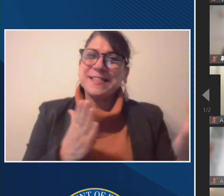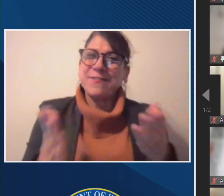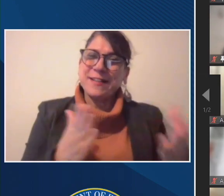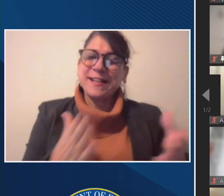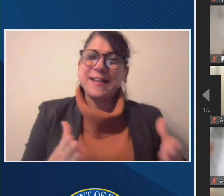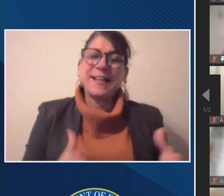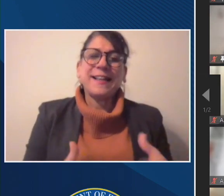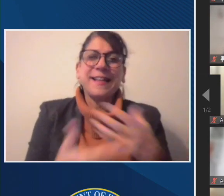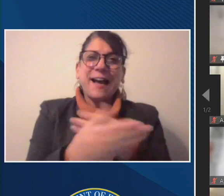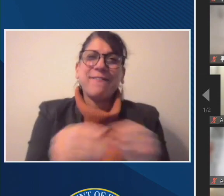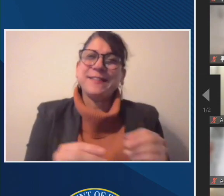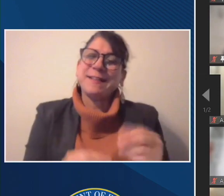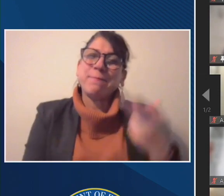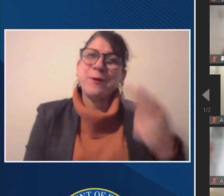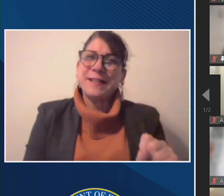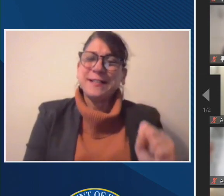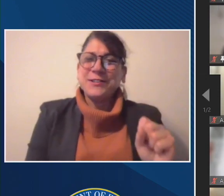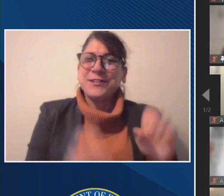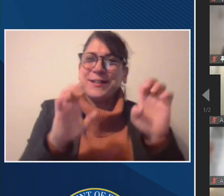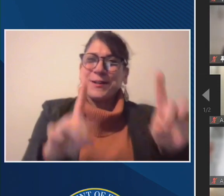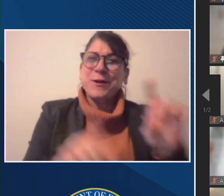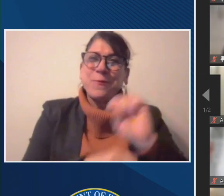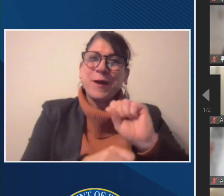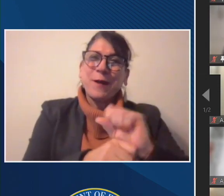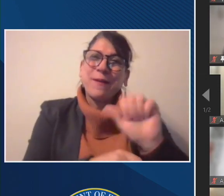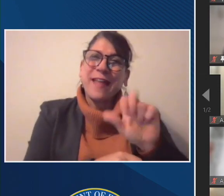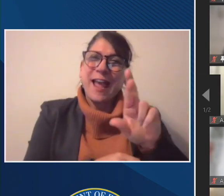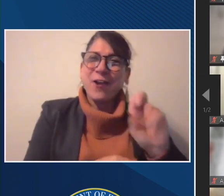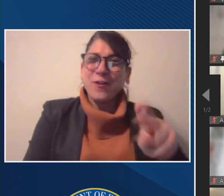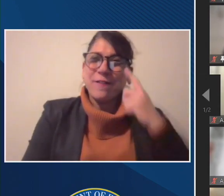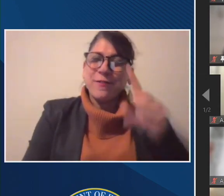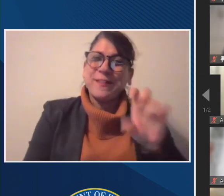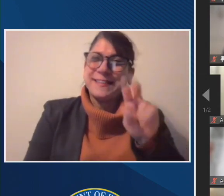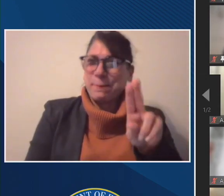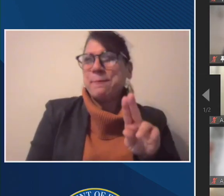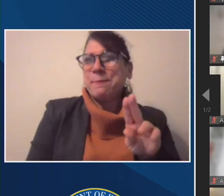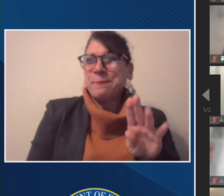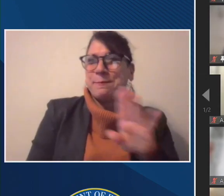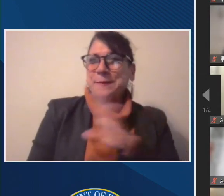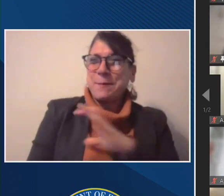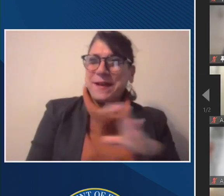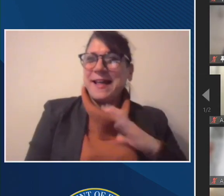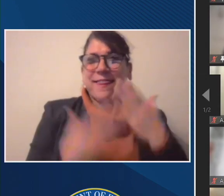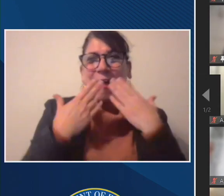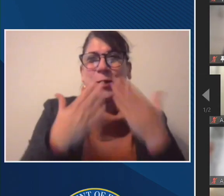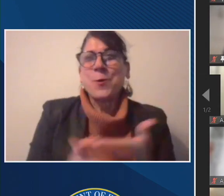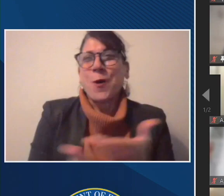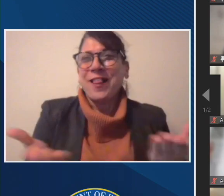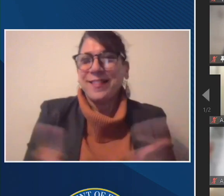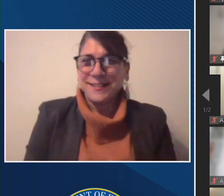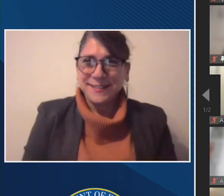education. We're going to be working with Aaron on the subcommittee. Thank you all. Thanks, Gaby.